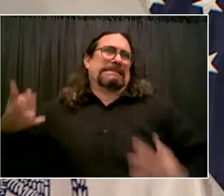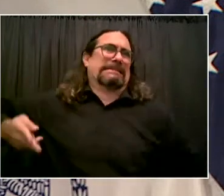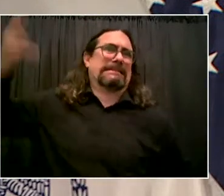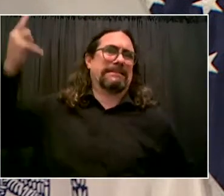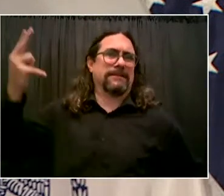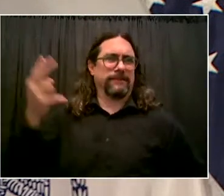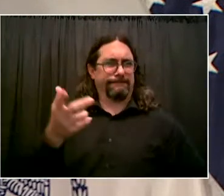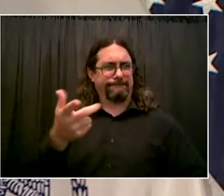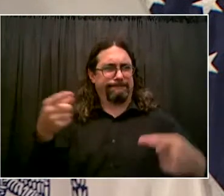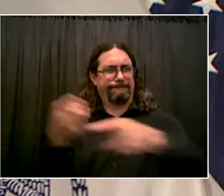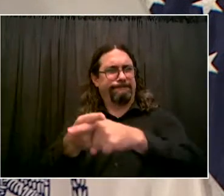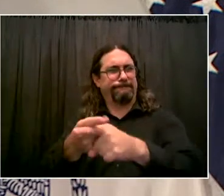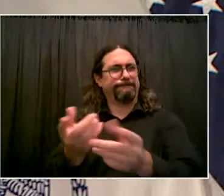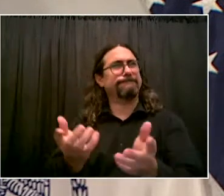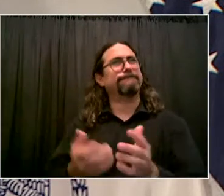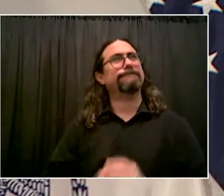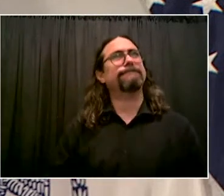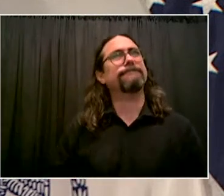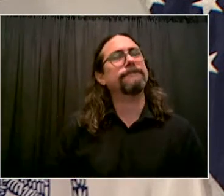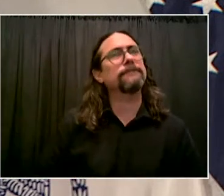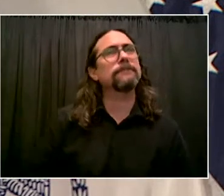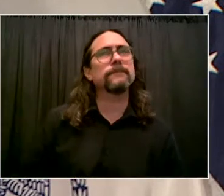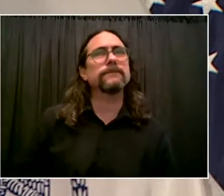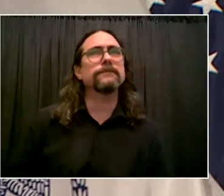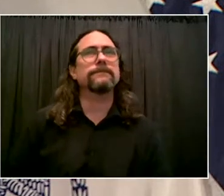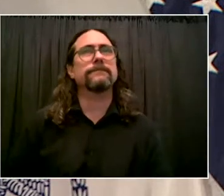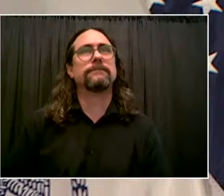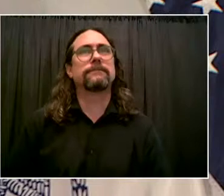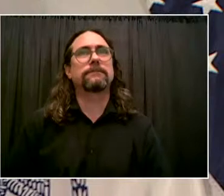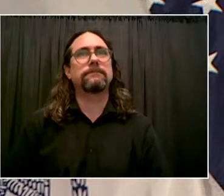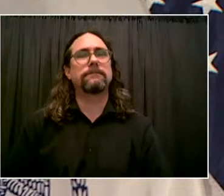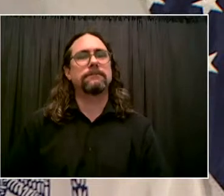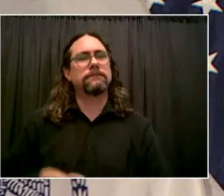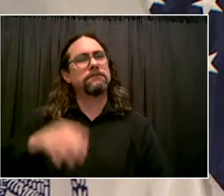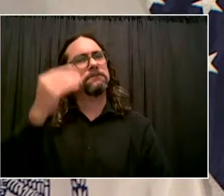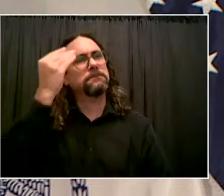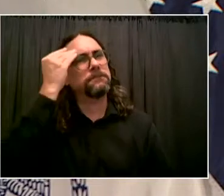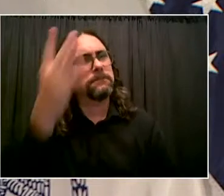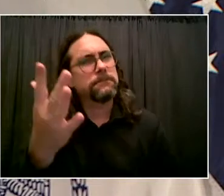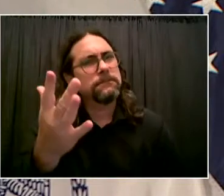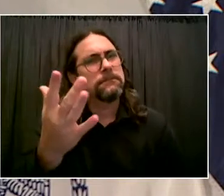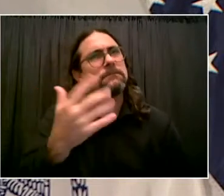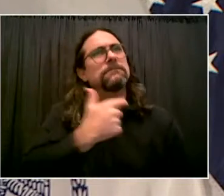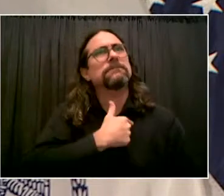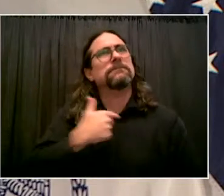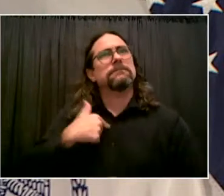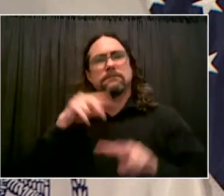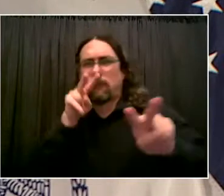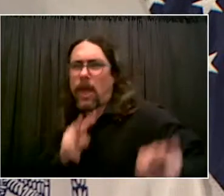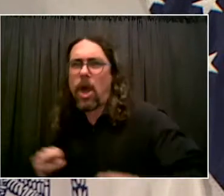THE SAME PAGE ON THIS, THEY SEE IT VERY DIFFERENTLY. MARLA, IF SOMEONE HAS AN